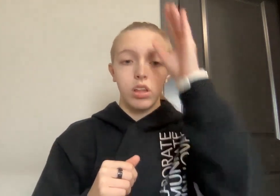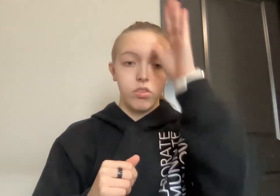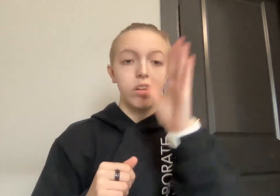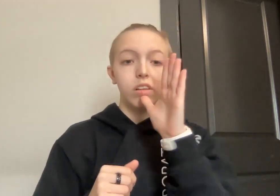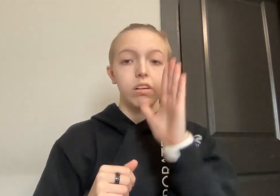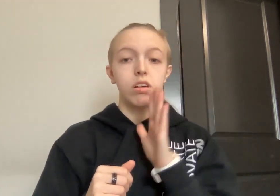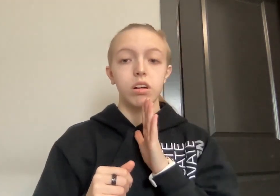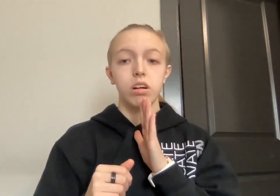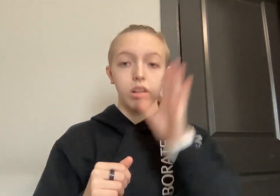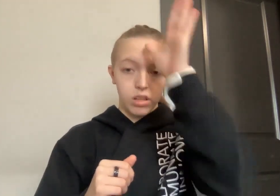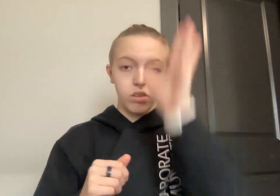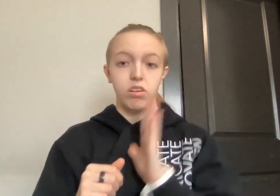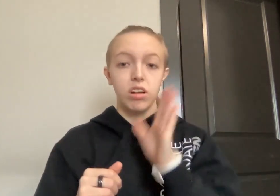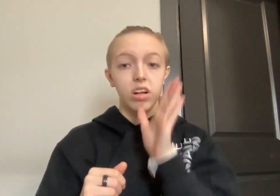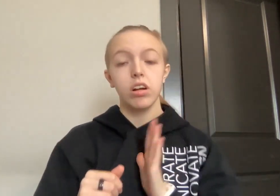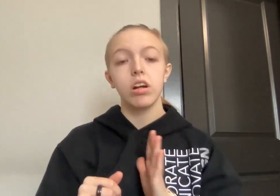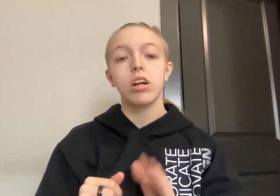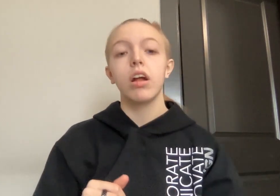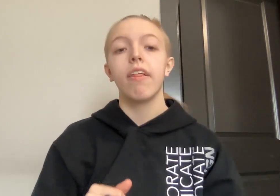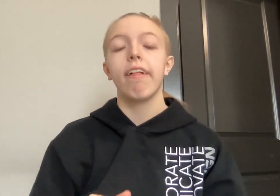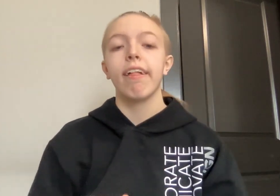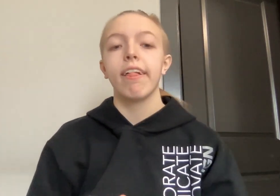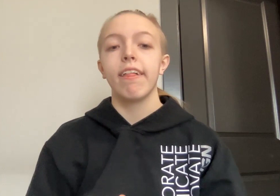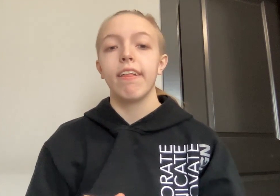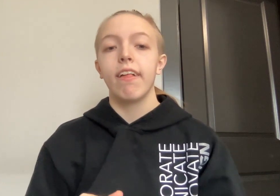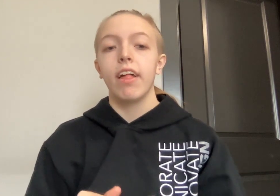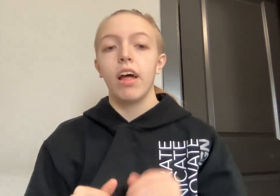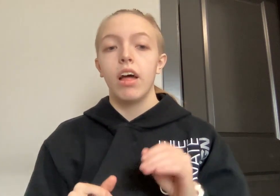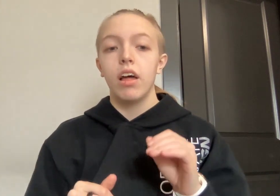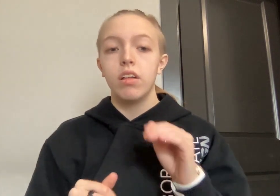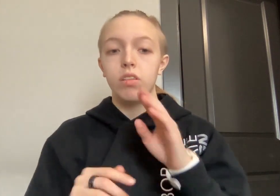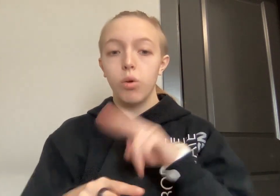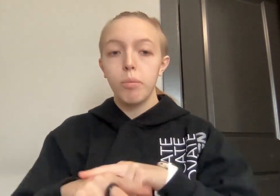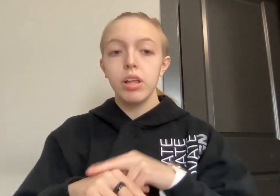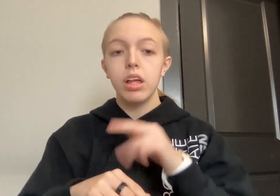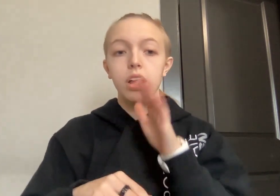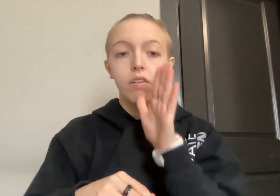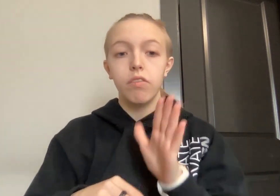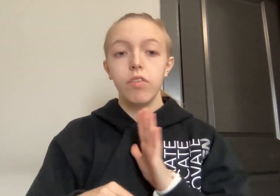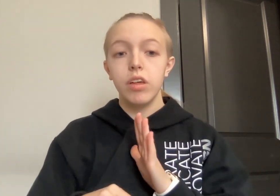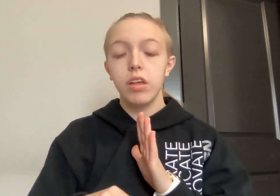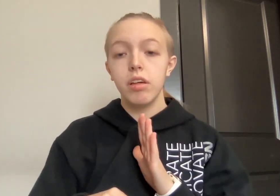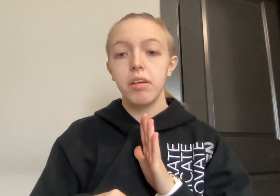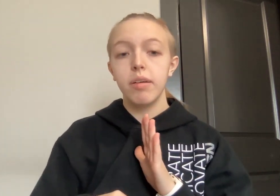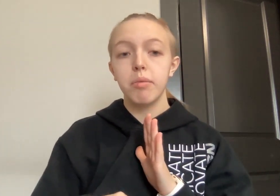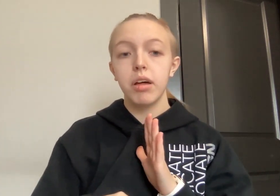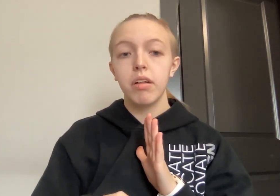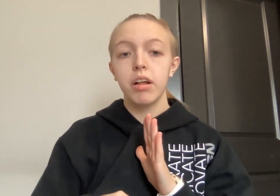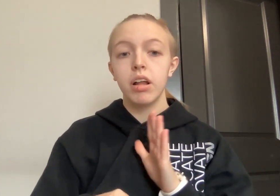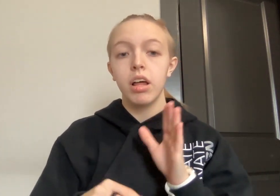gender. Normally feminine